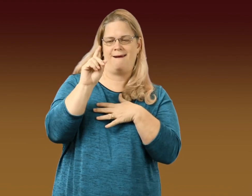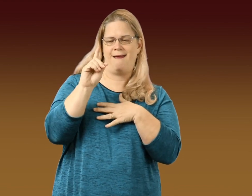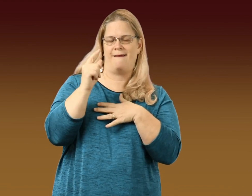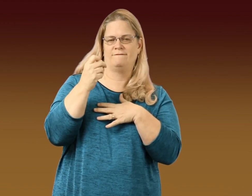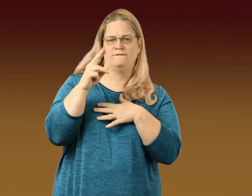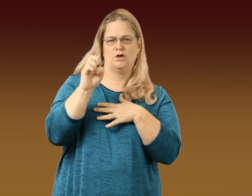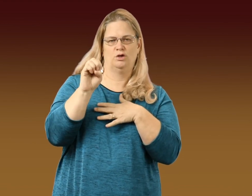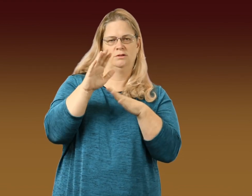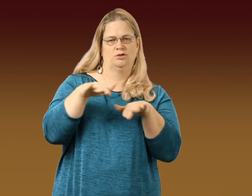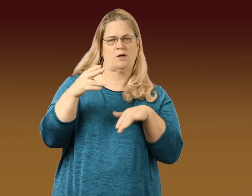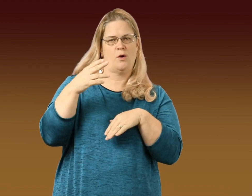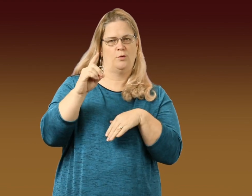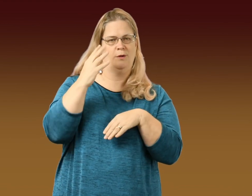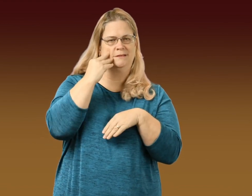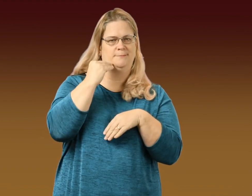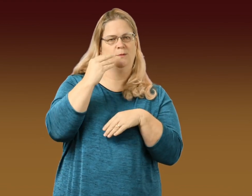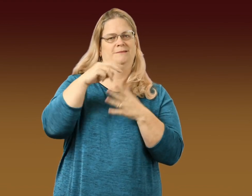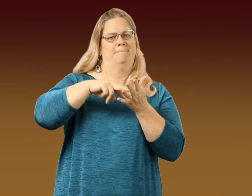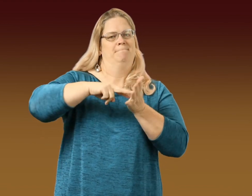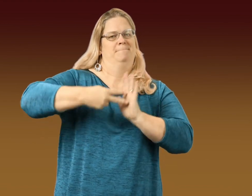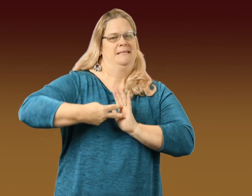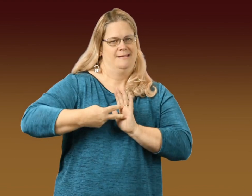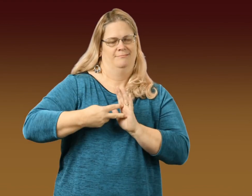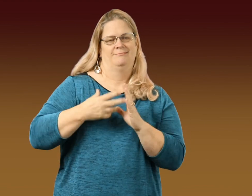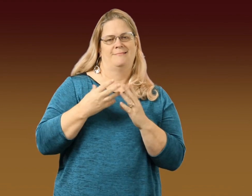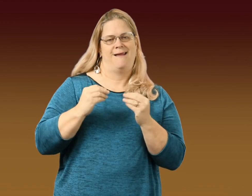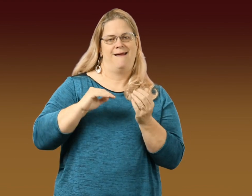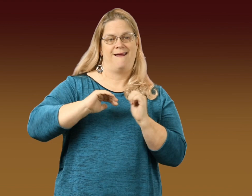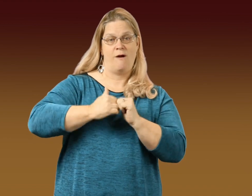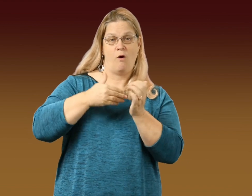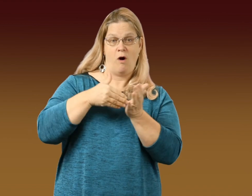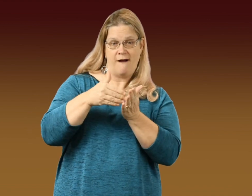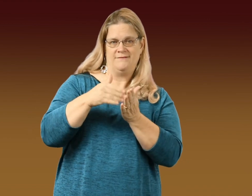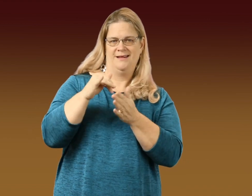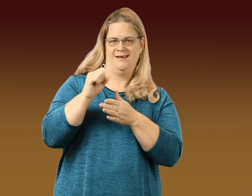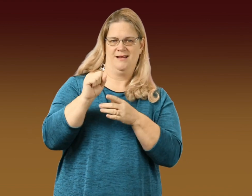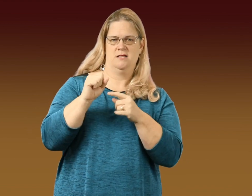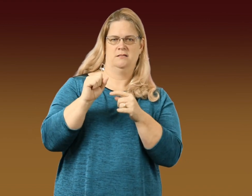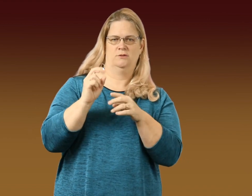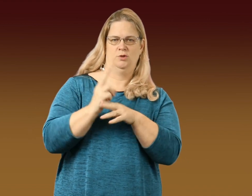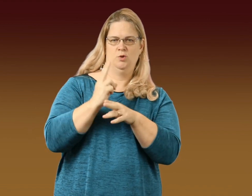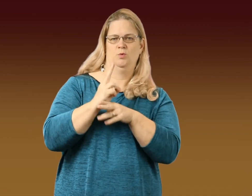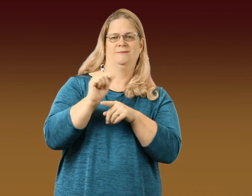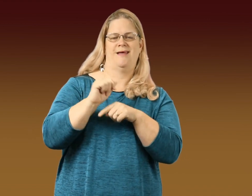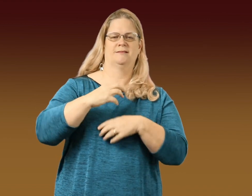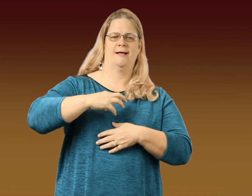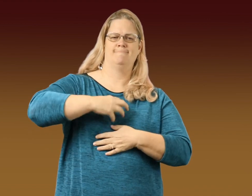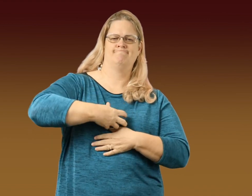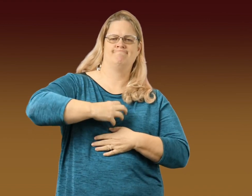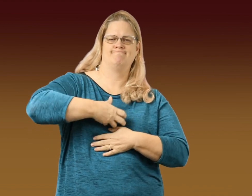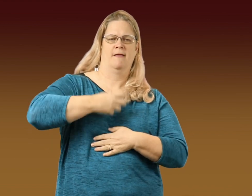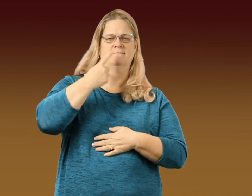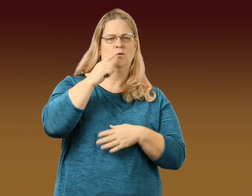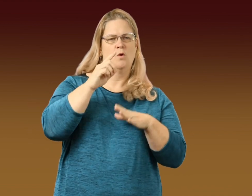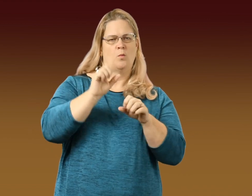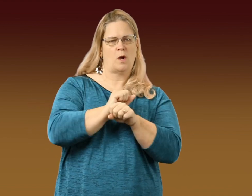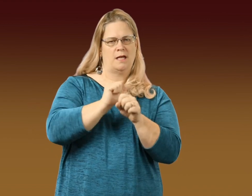and adverse childhood experiences, and what those mean, and how it is often used as a gauge